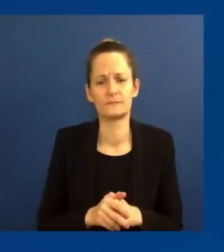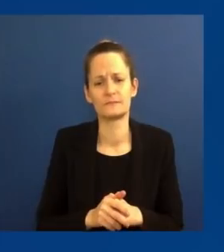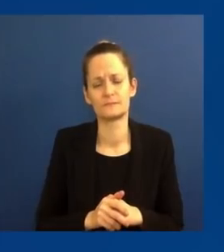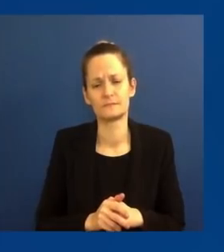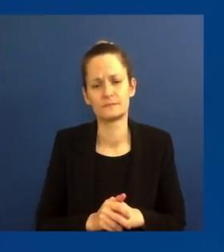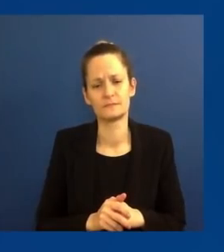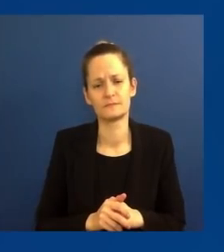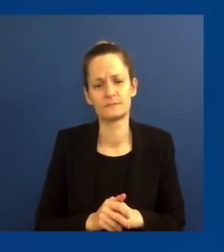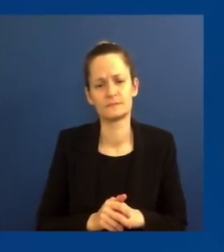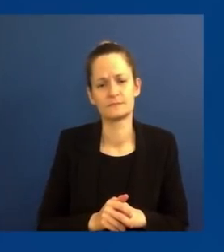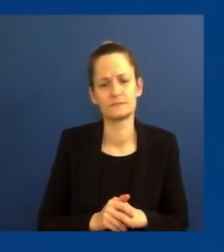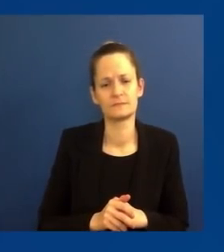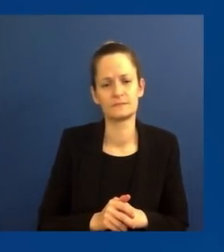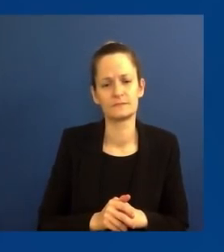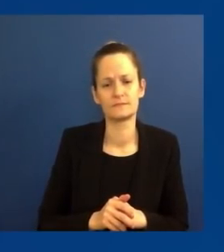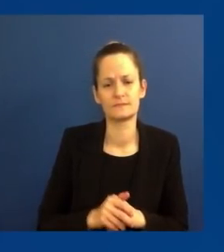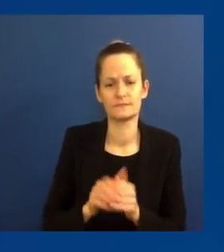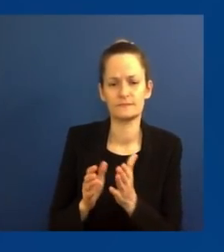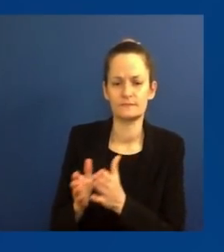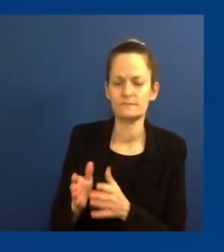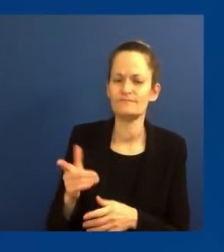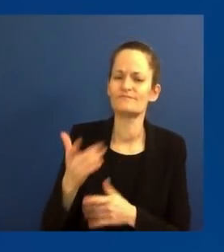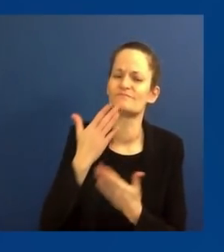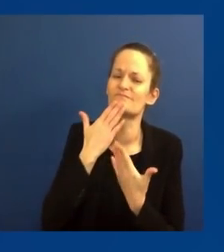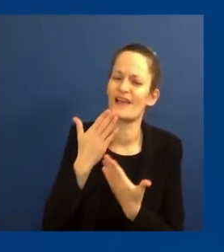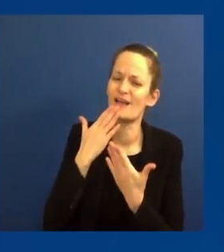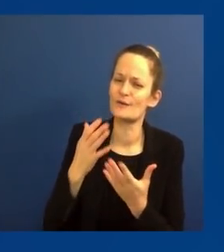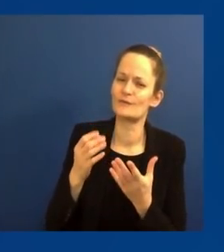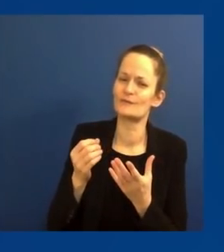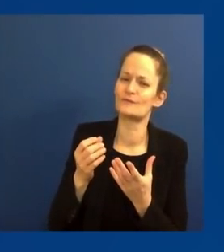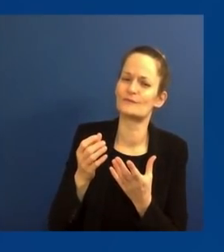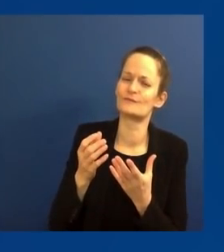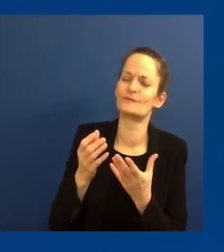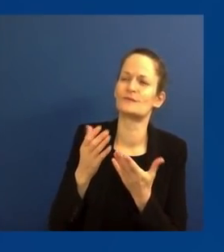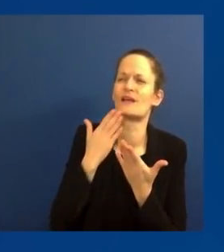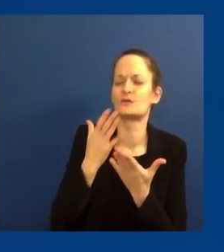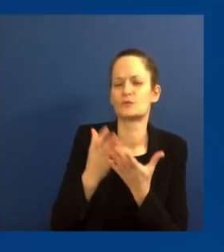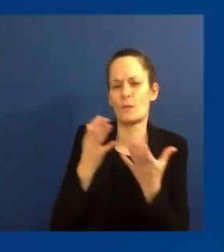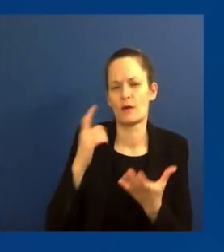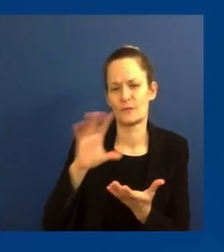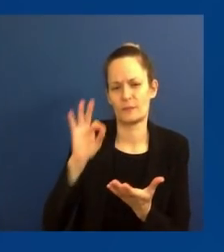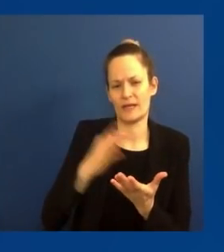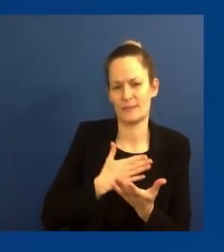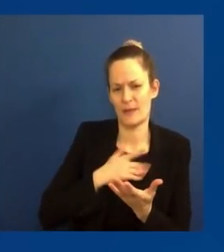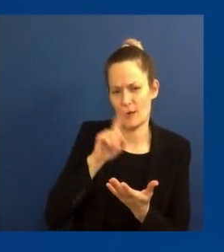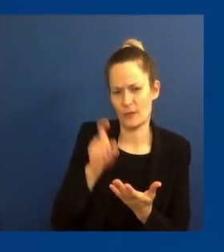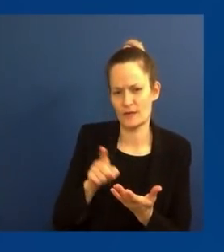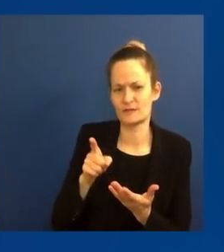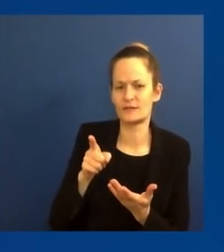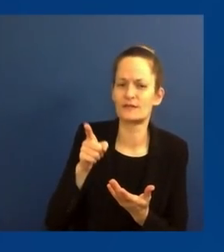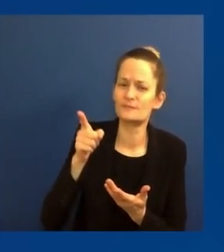The Press: Thank you very much. Jeff, just to clarify the -- do you have a number on how many people have requested tests?